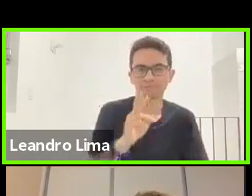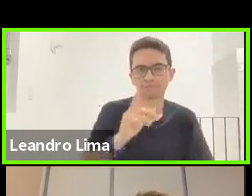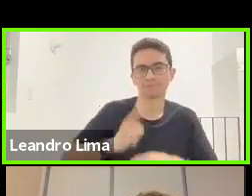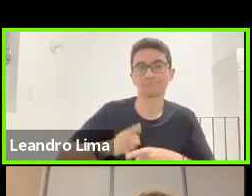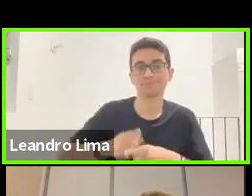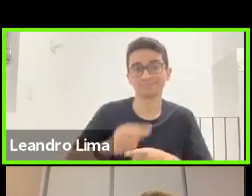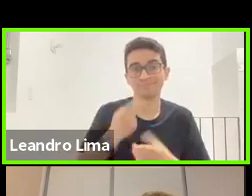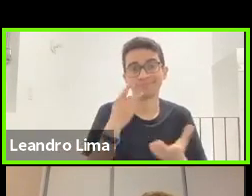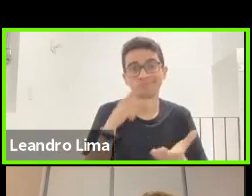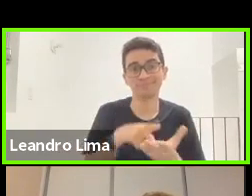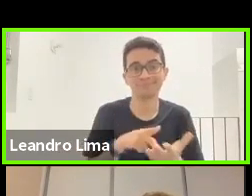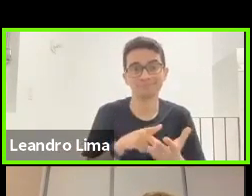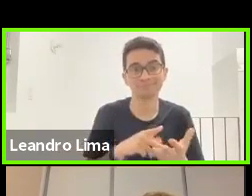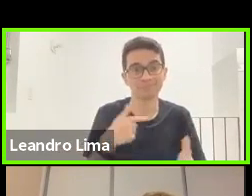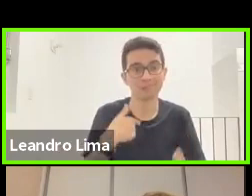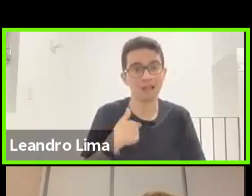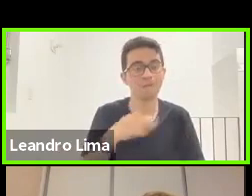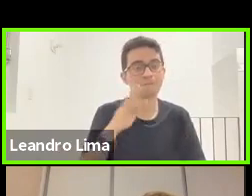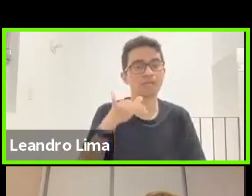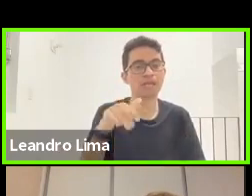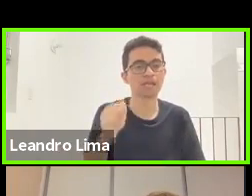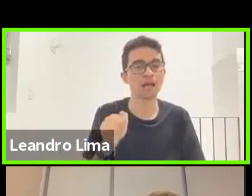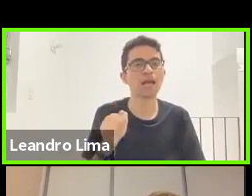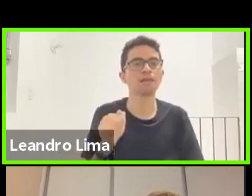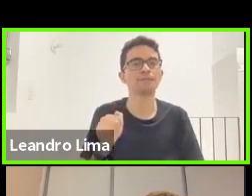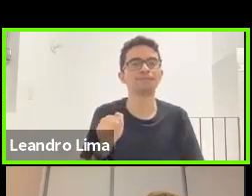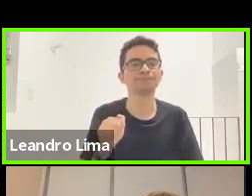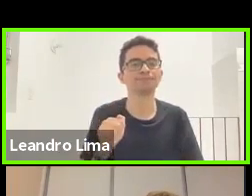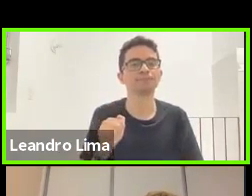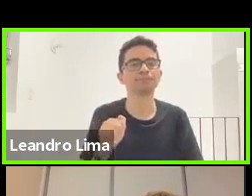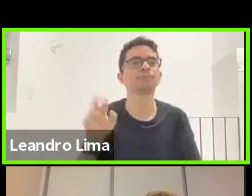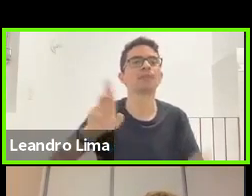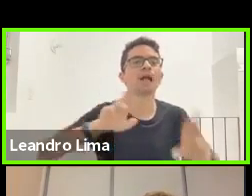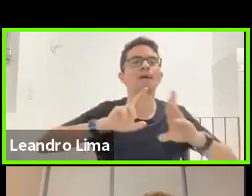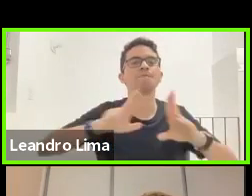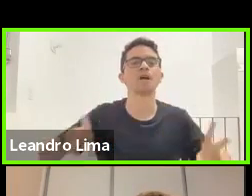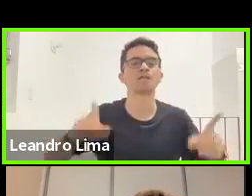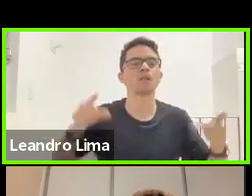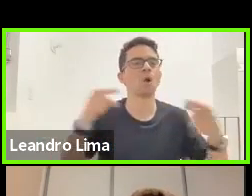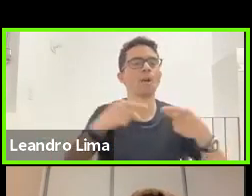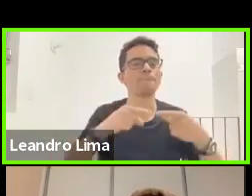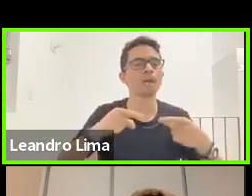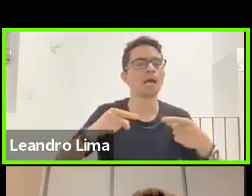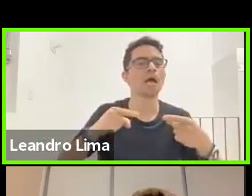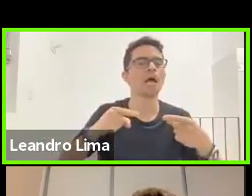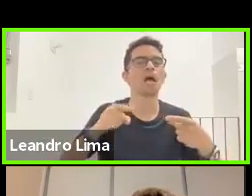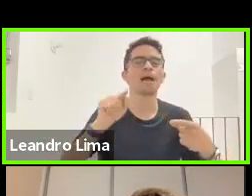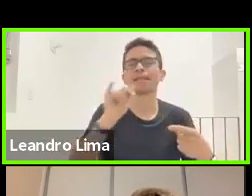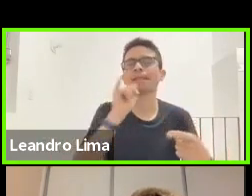Yeah, because my question Yeah, because my question was exactly about this thing about the exactly about this thing about the difference between theory and practice.